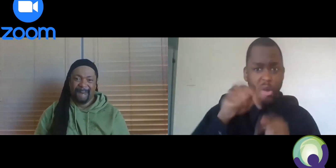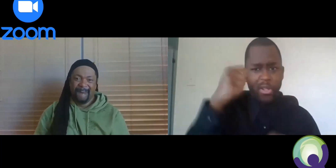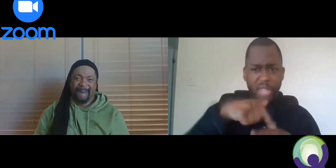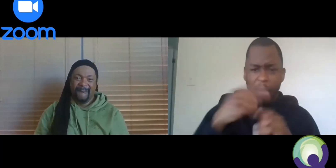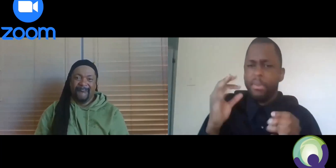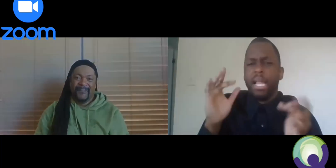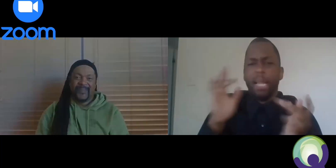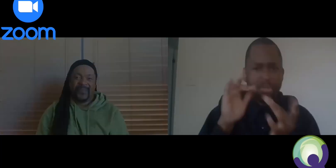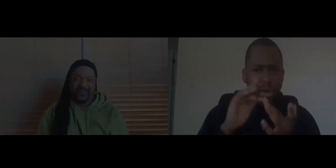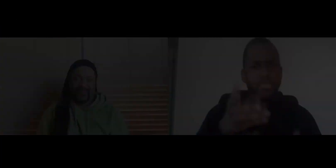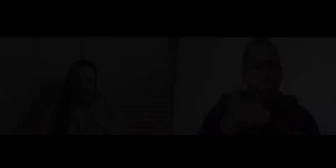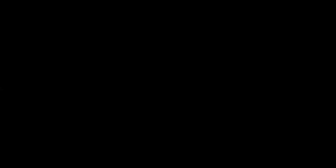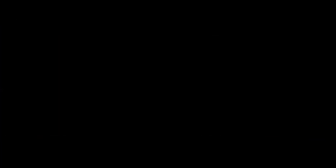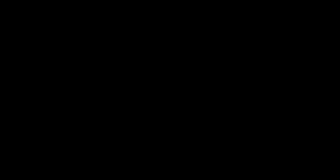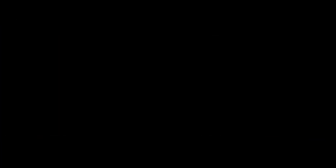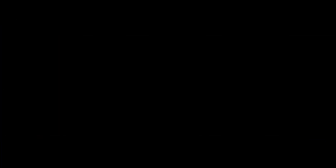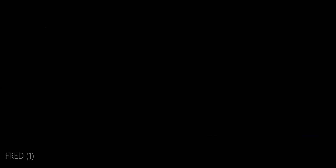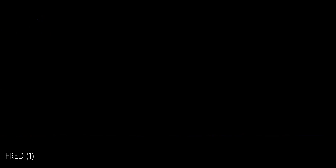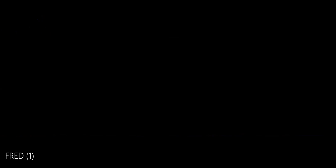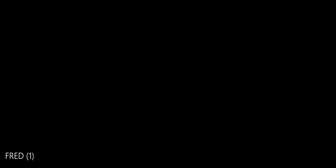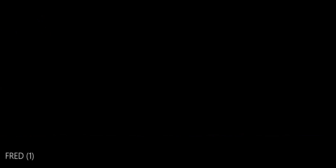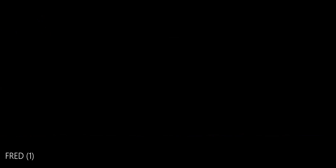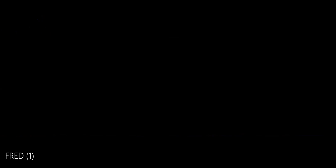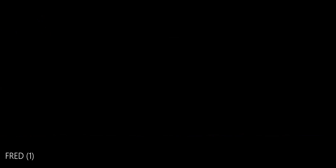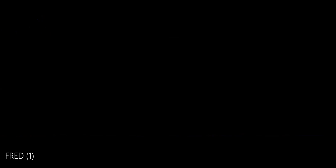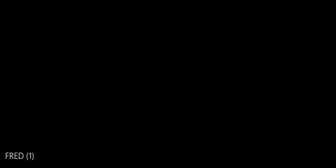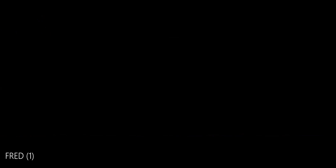was the best interview and I hope to talk with you again in the future.